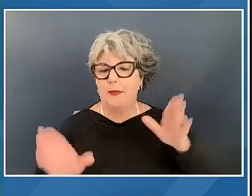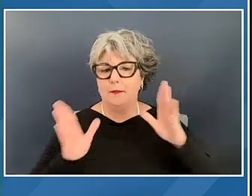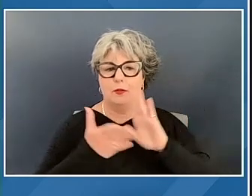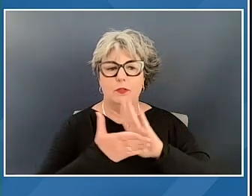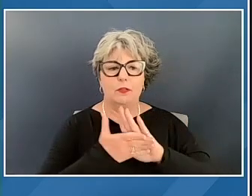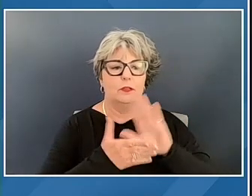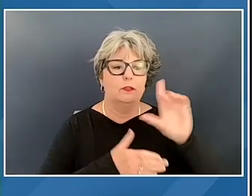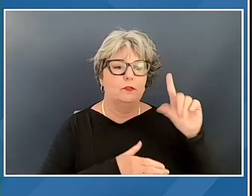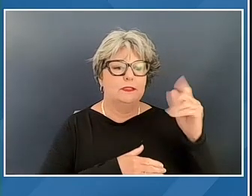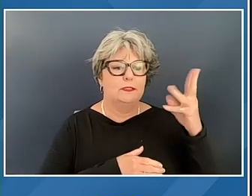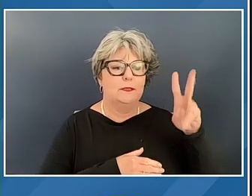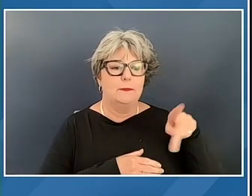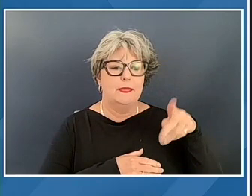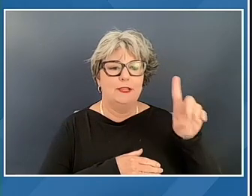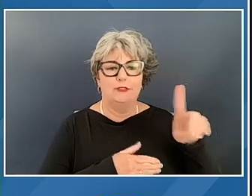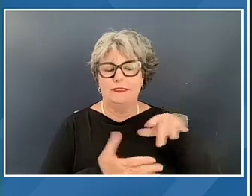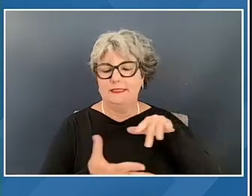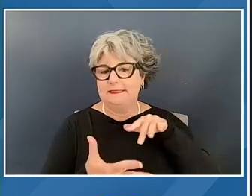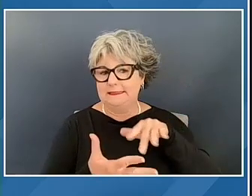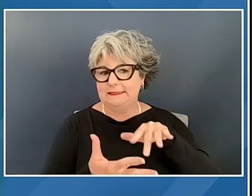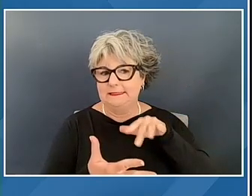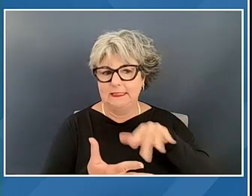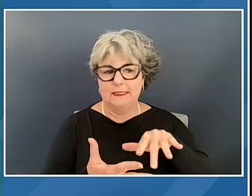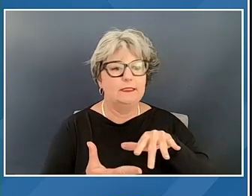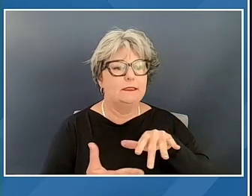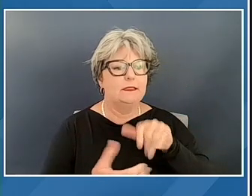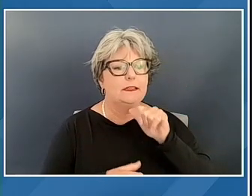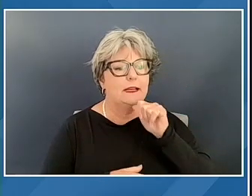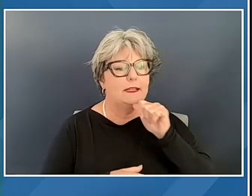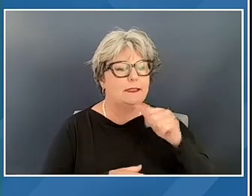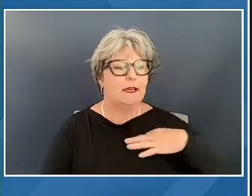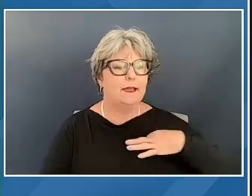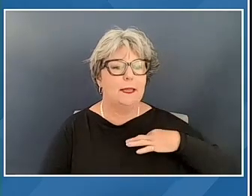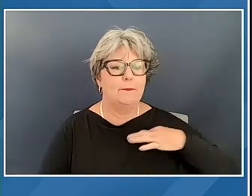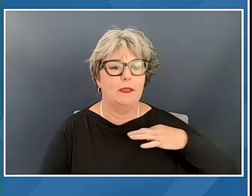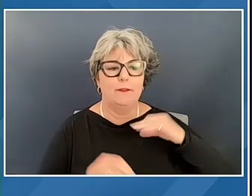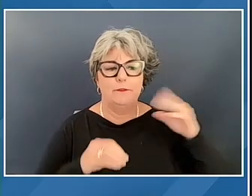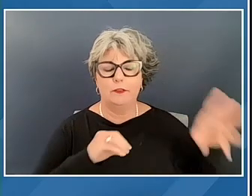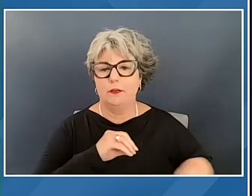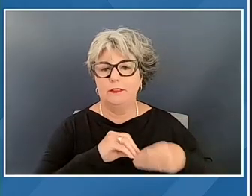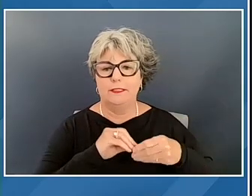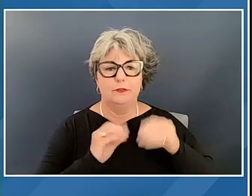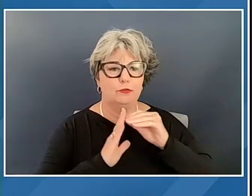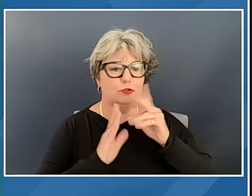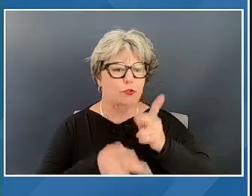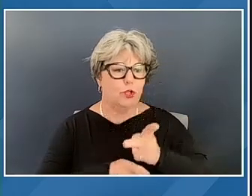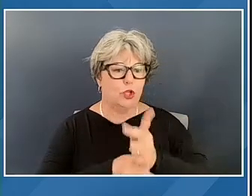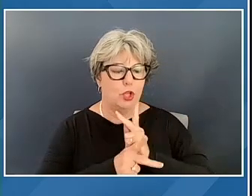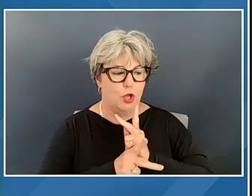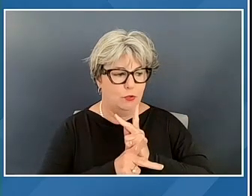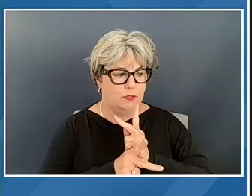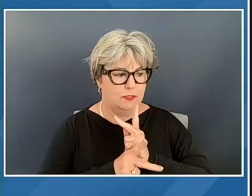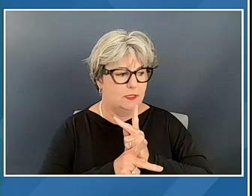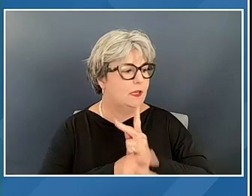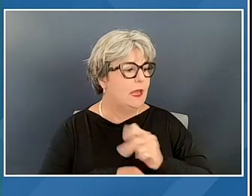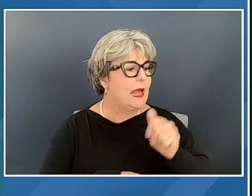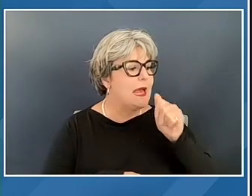Studies. I did not apply for any additional student loans, as I had a private grant that I had applied for. That's the only